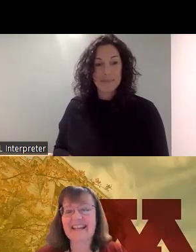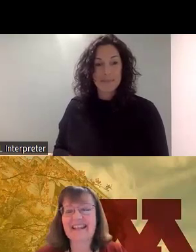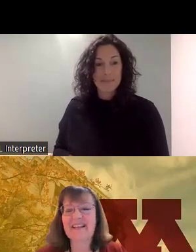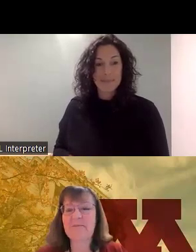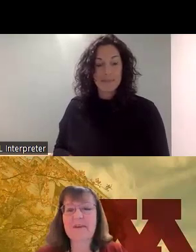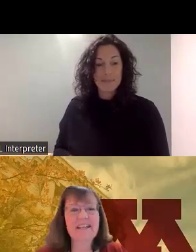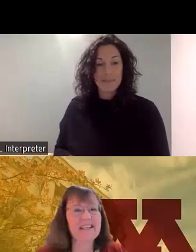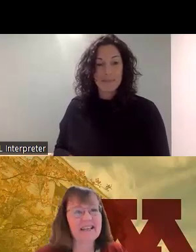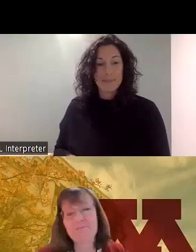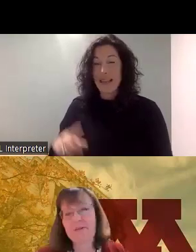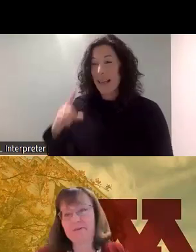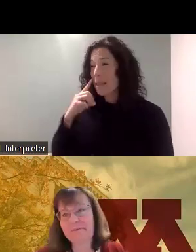I think you may need to unmute.